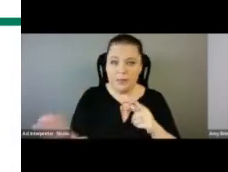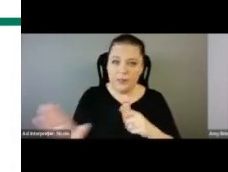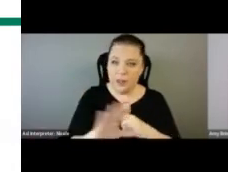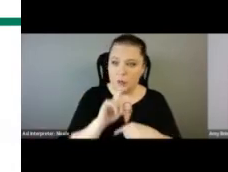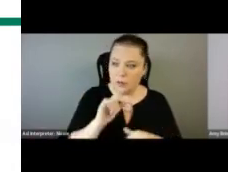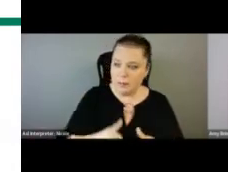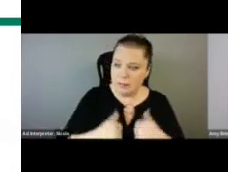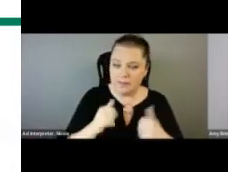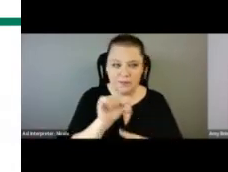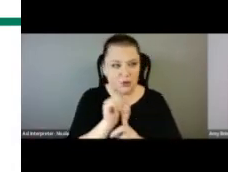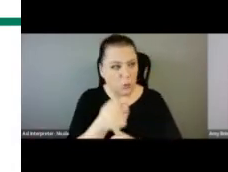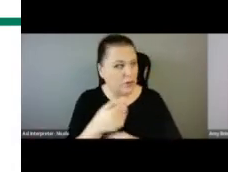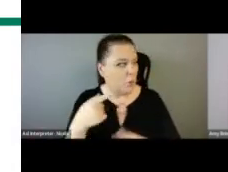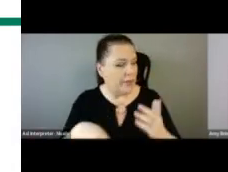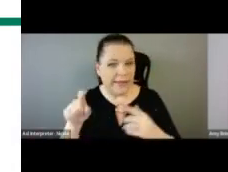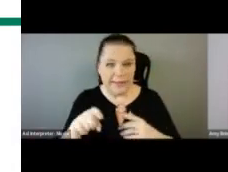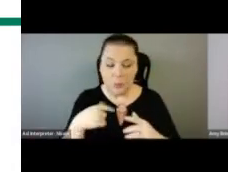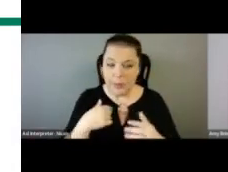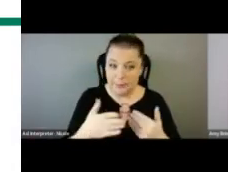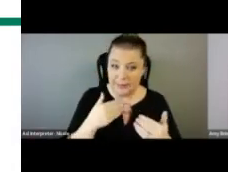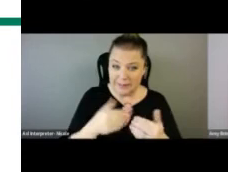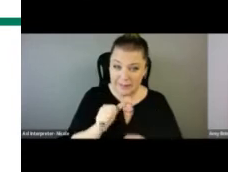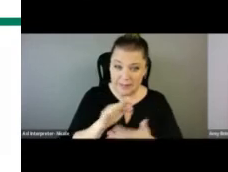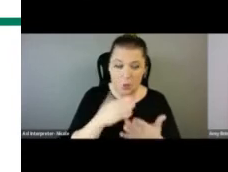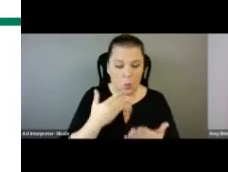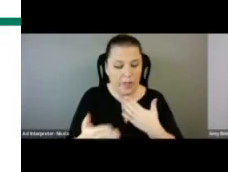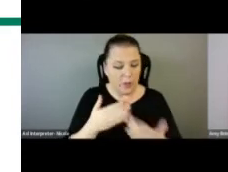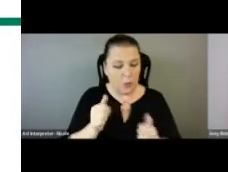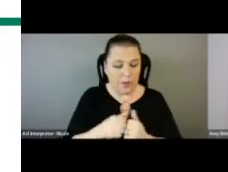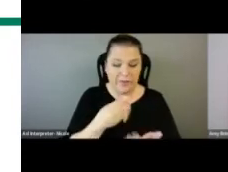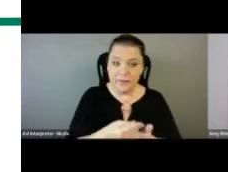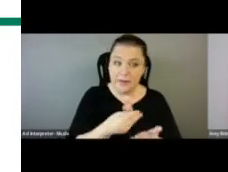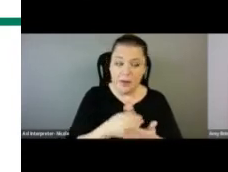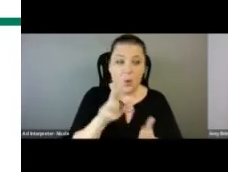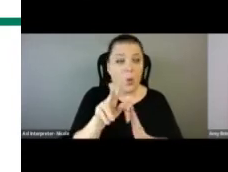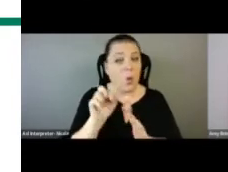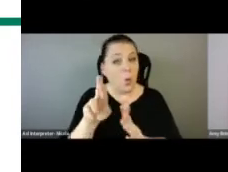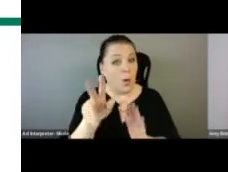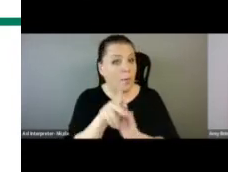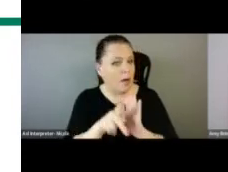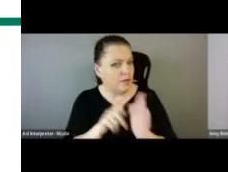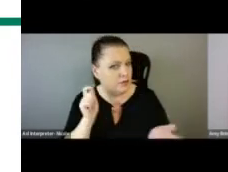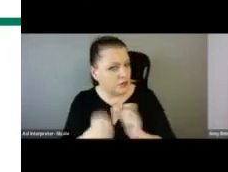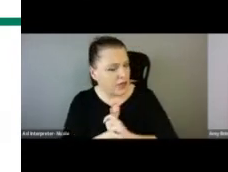can be easily addressed, whether through funding or policy change. And by having the word